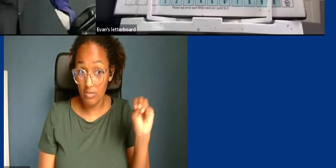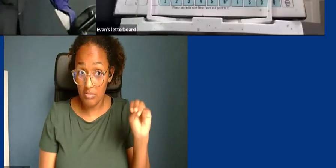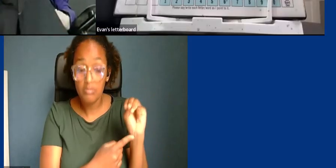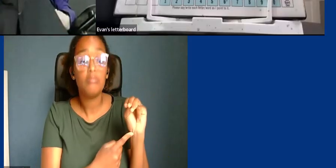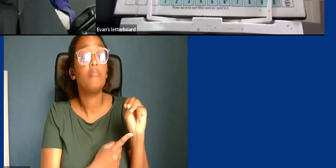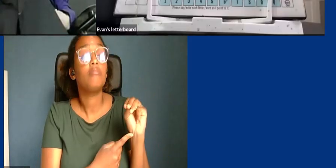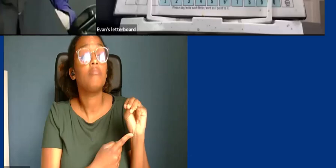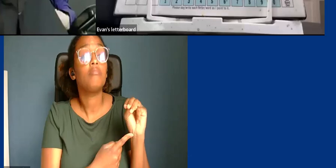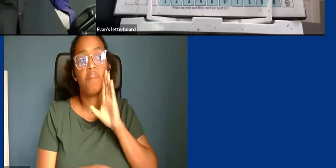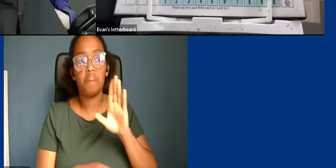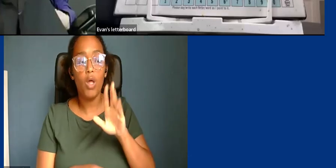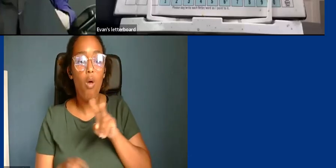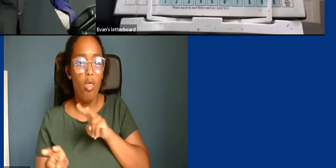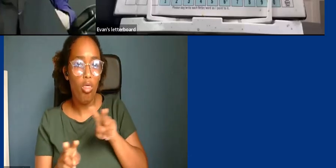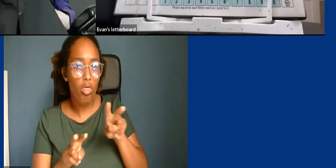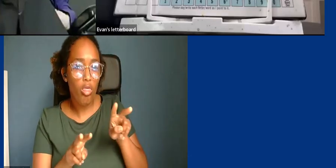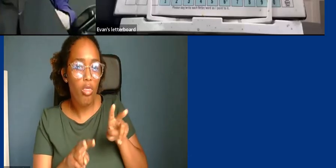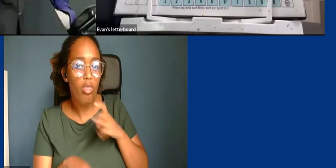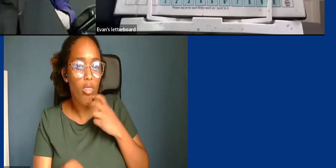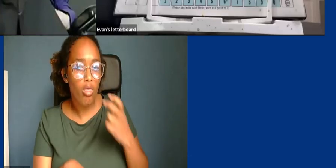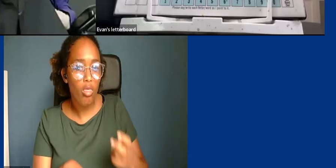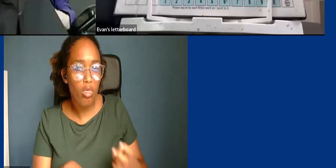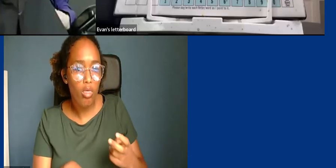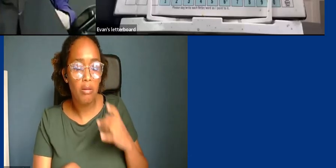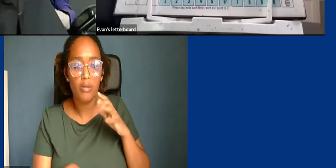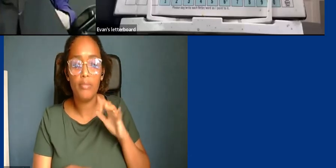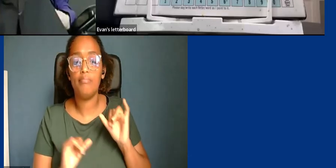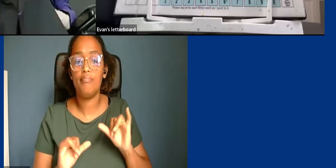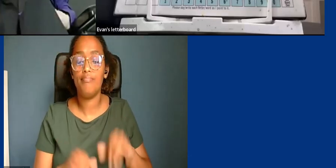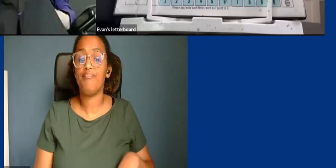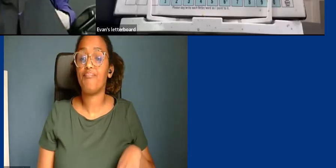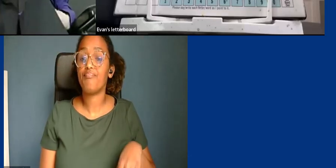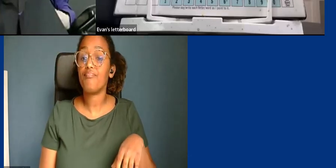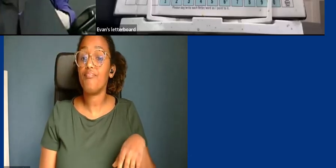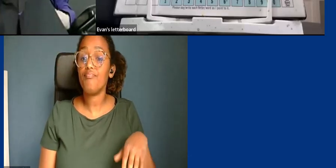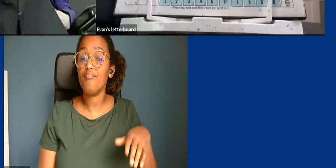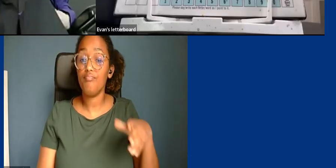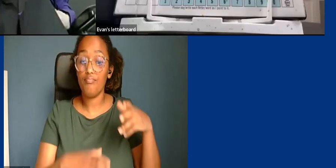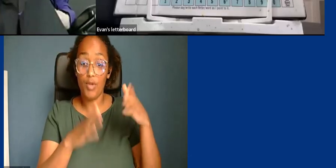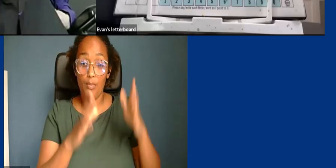Rosemary Garland Thompson wrote, The freak show consequently created